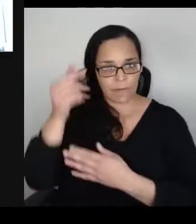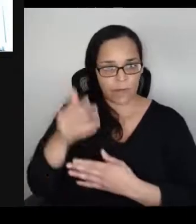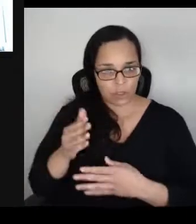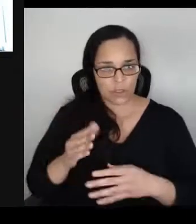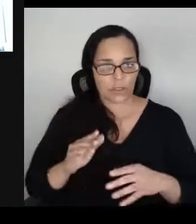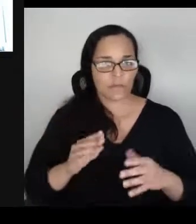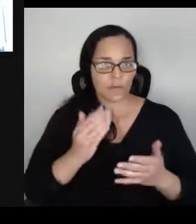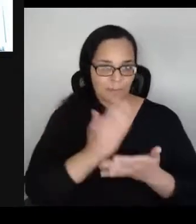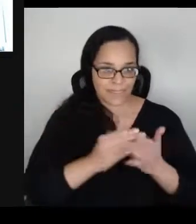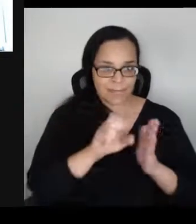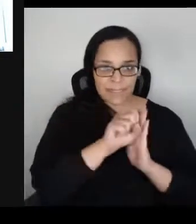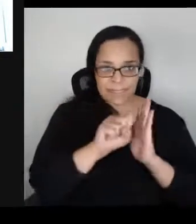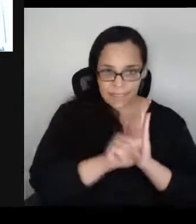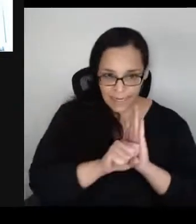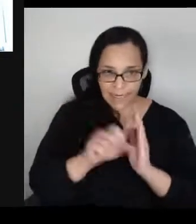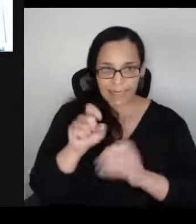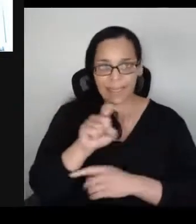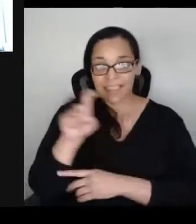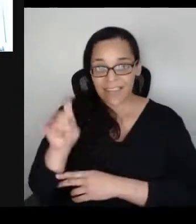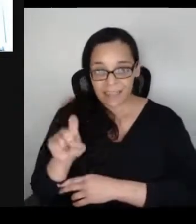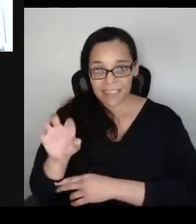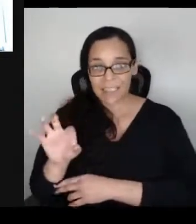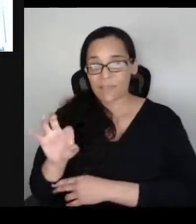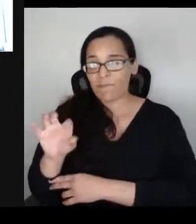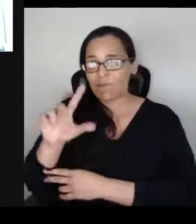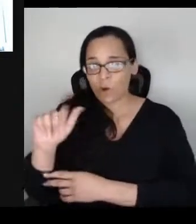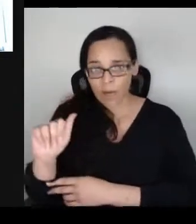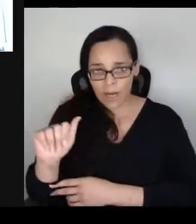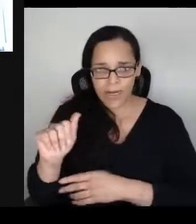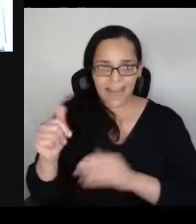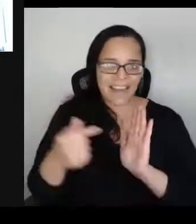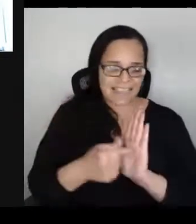and Florida, as an example, are taking action